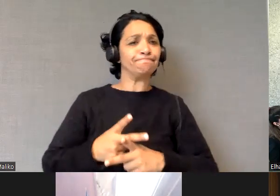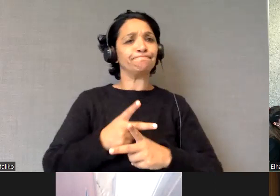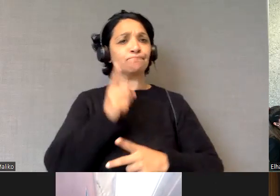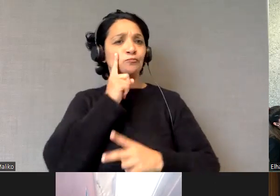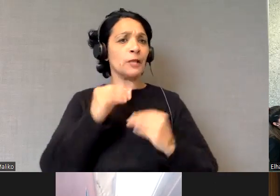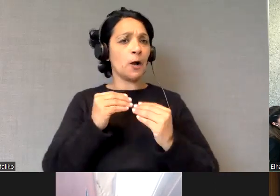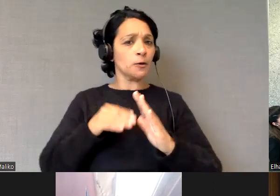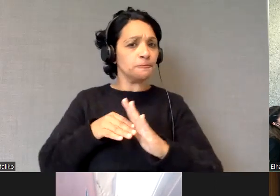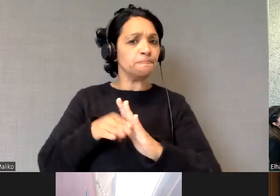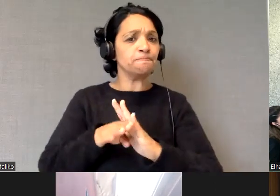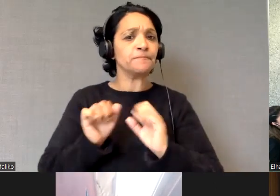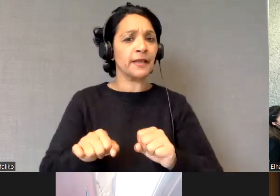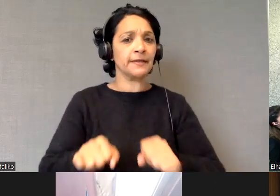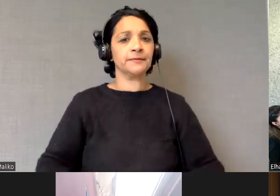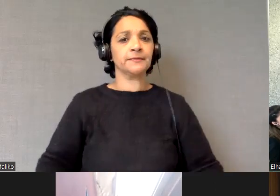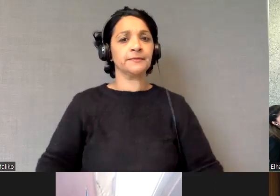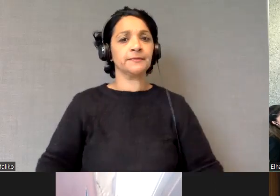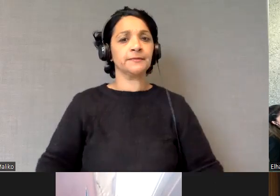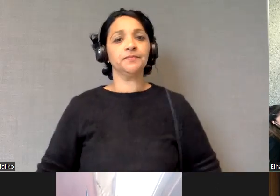Thank you. Elham Youssefian: Thank you, Jarrod.